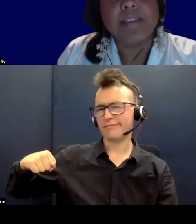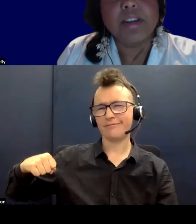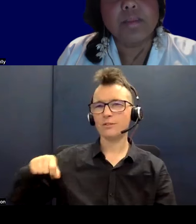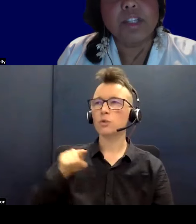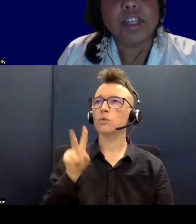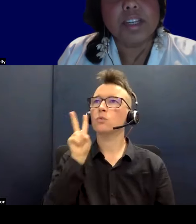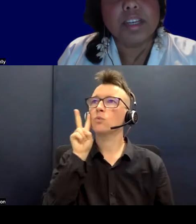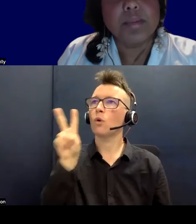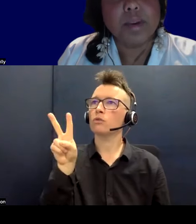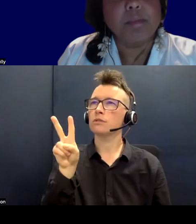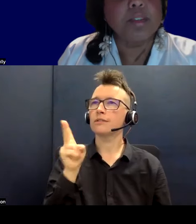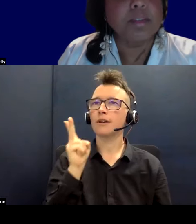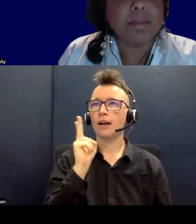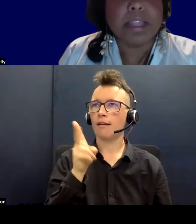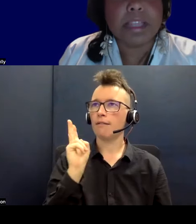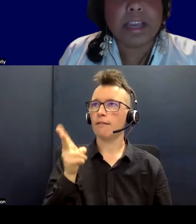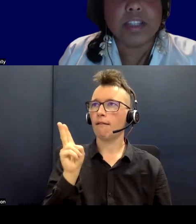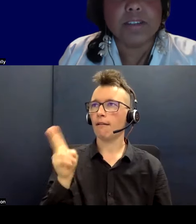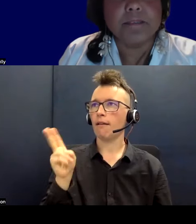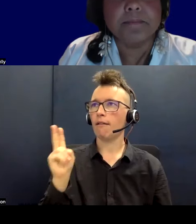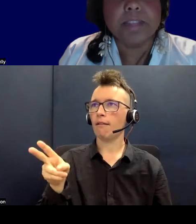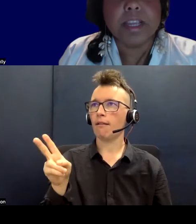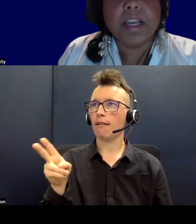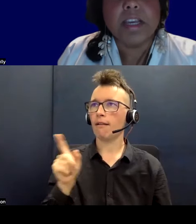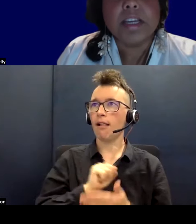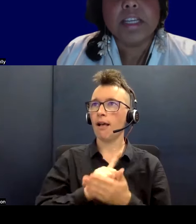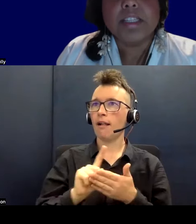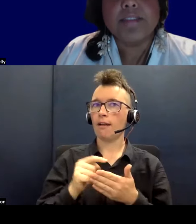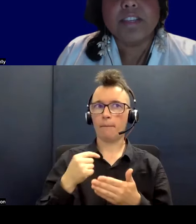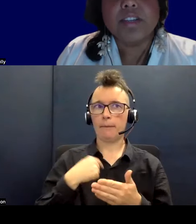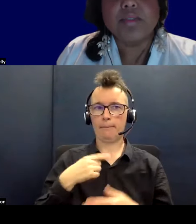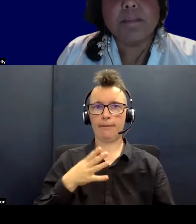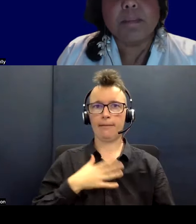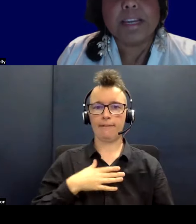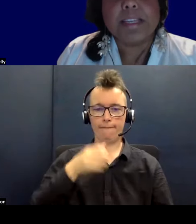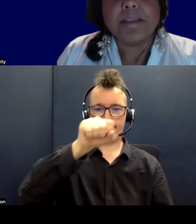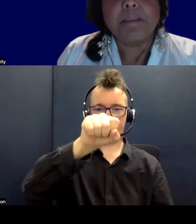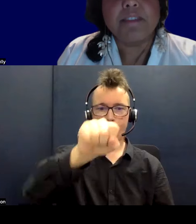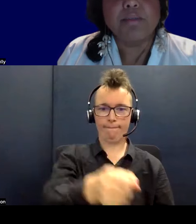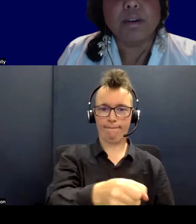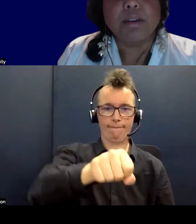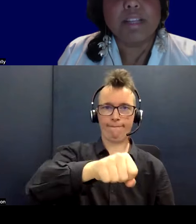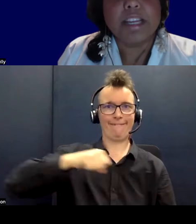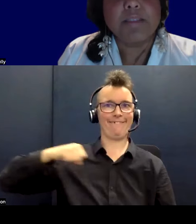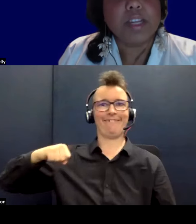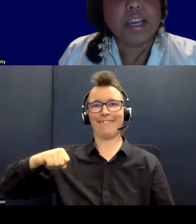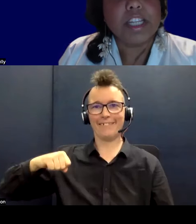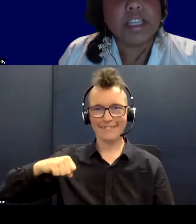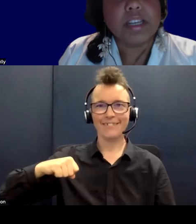an opportunity we're able to mimic the action. So vision also plays a pivotal role in communication